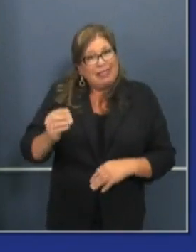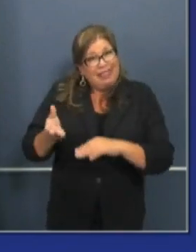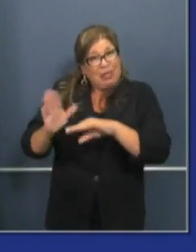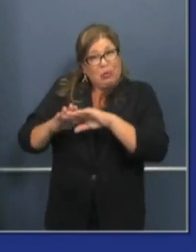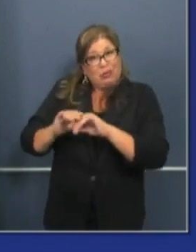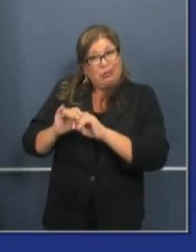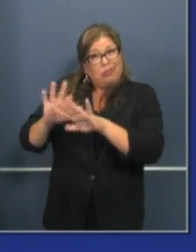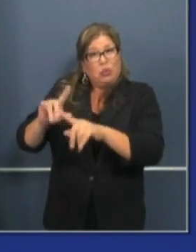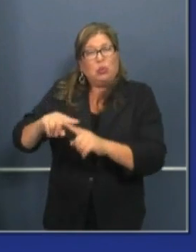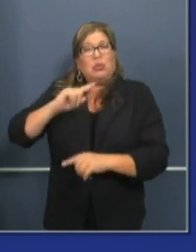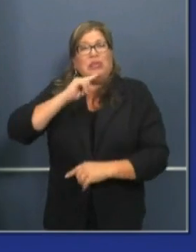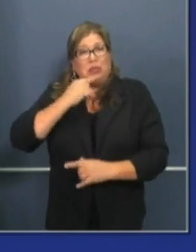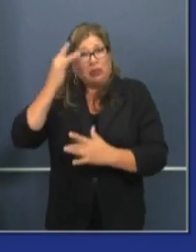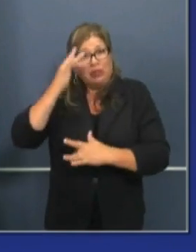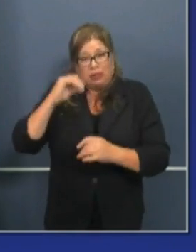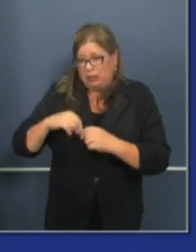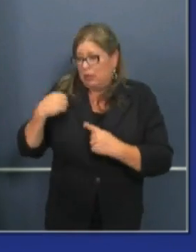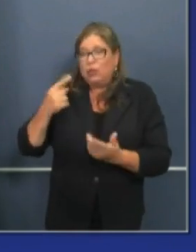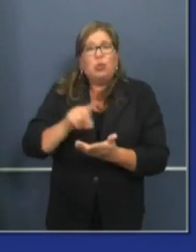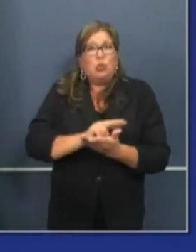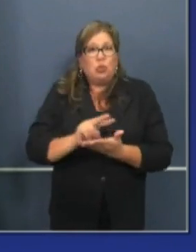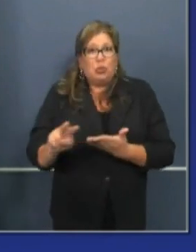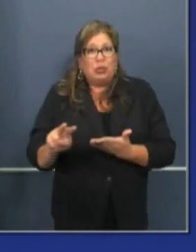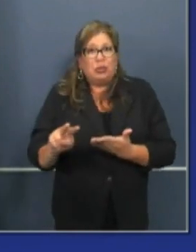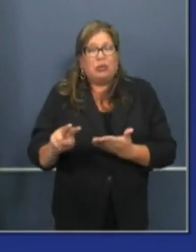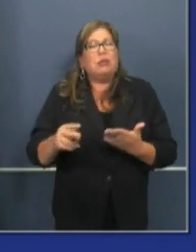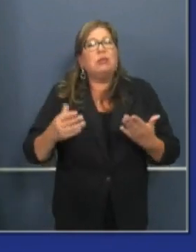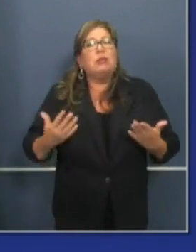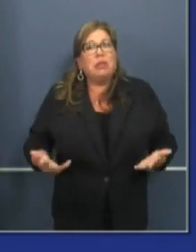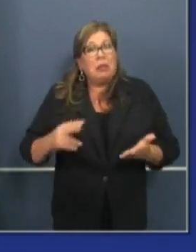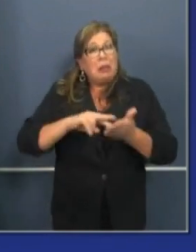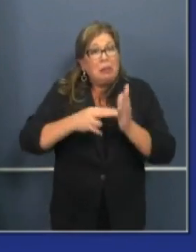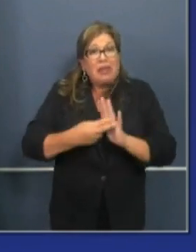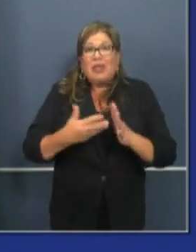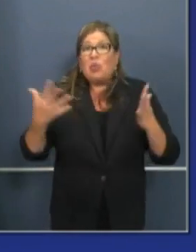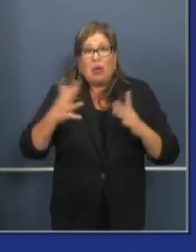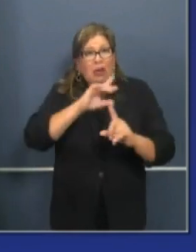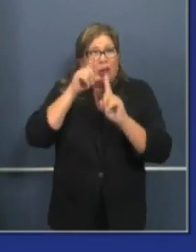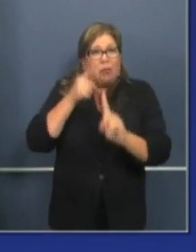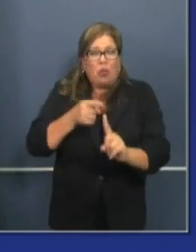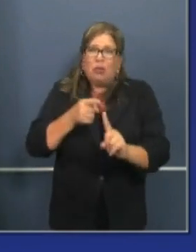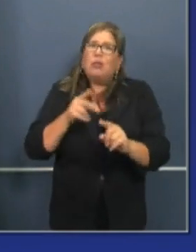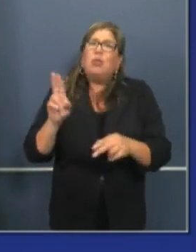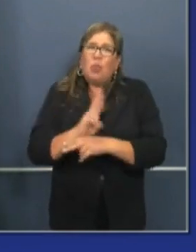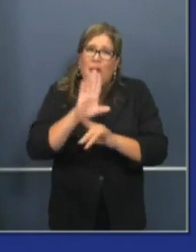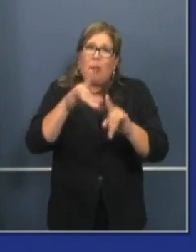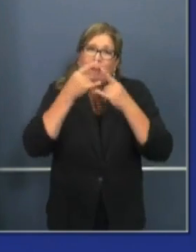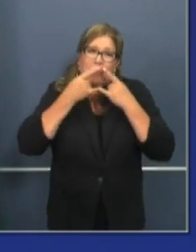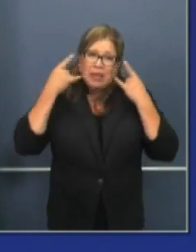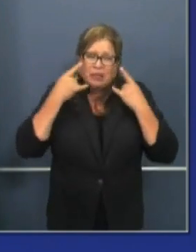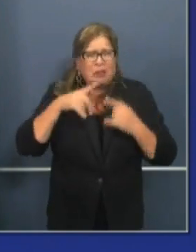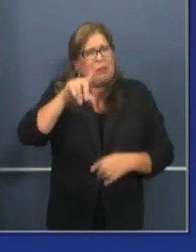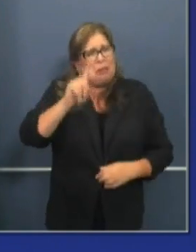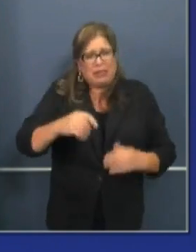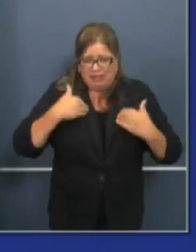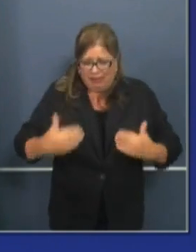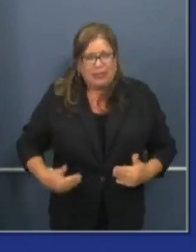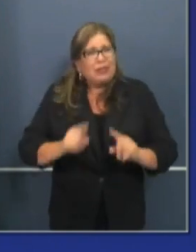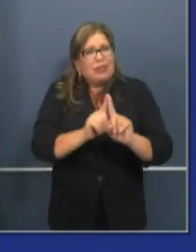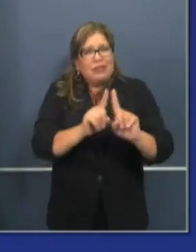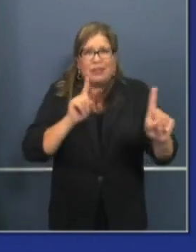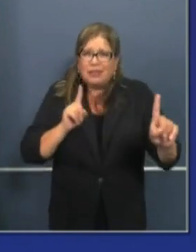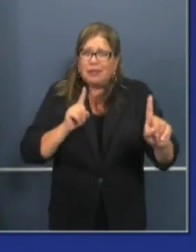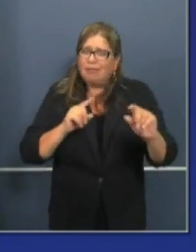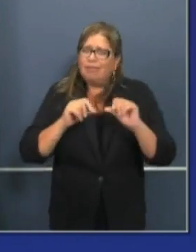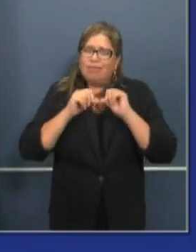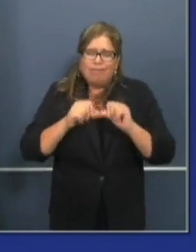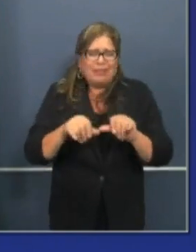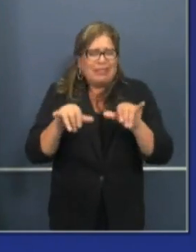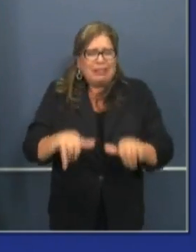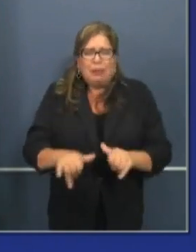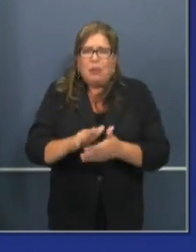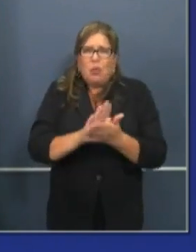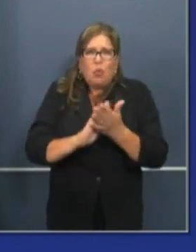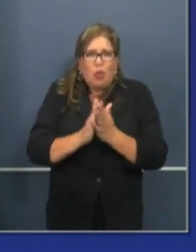INCREASE LITTLE MORE MODEST AND HOSPITALIZATIONS, BUT NONETHELESS AN 11% INCREASE OVER A 14 PERIOD WHERE YOUR MASKS PRACTICE PHYSICAL DISTANCING